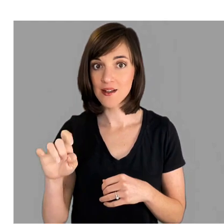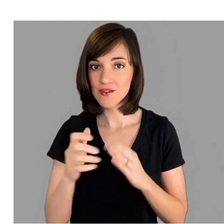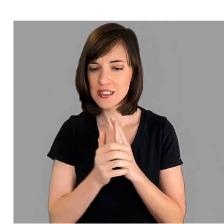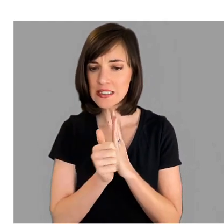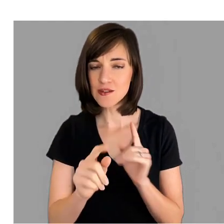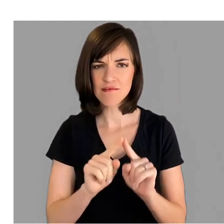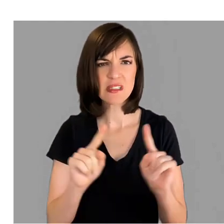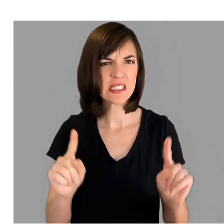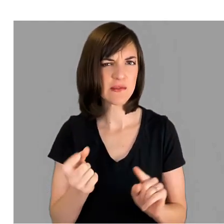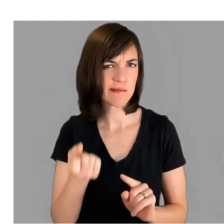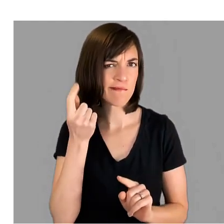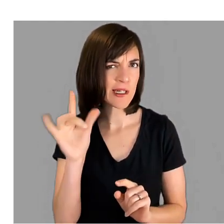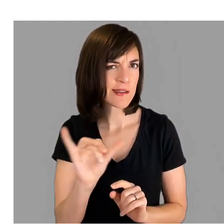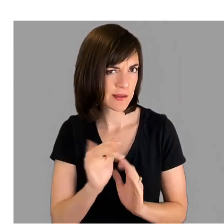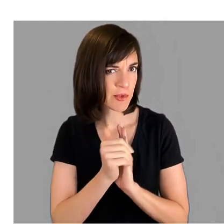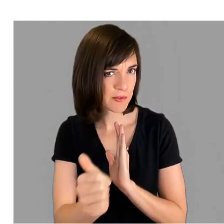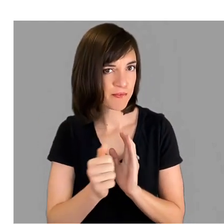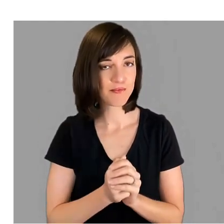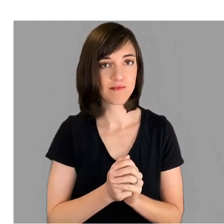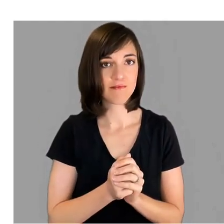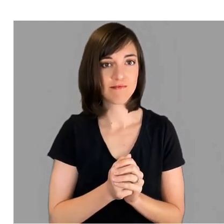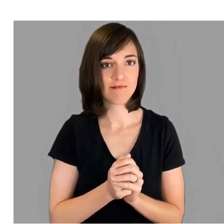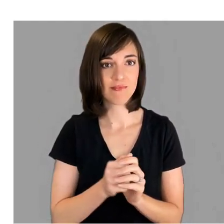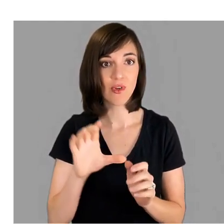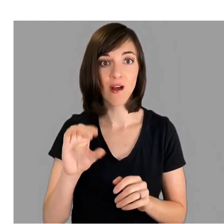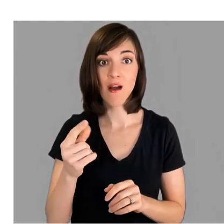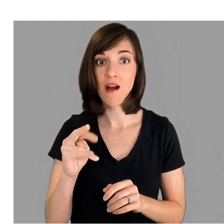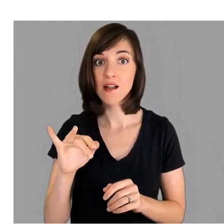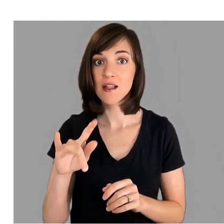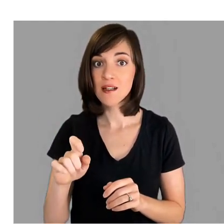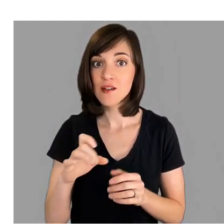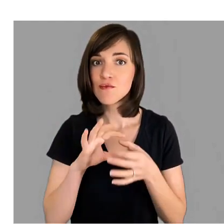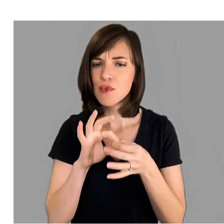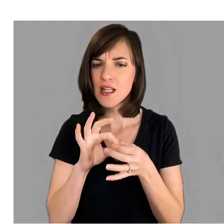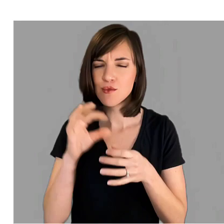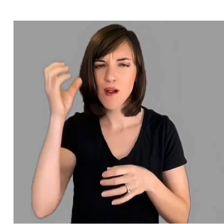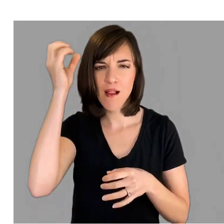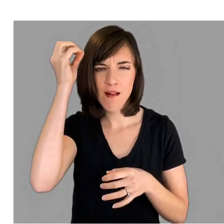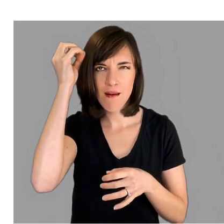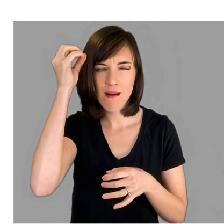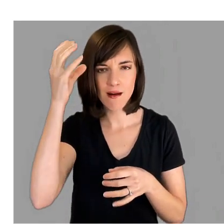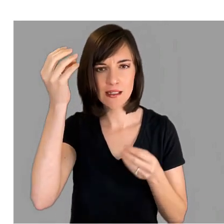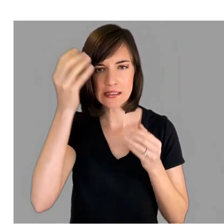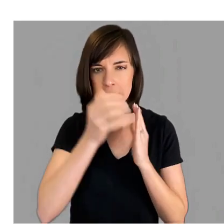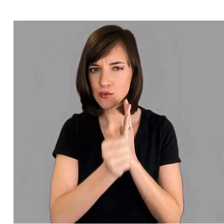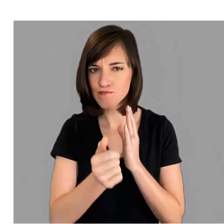Cognitive refers to thinking skills, such as processing information, memory,